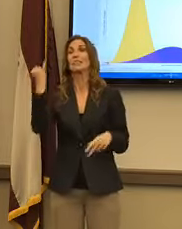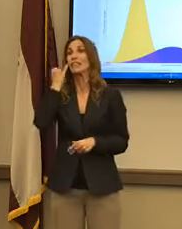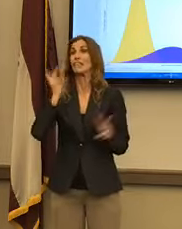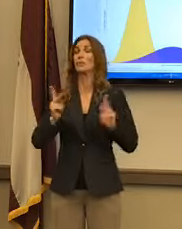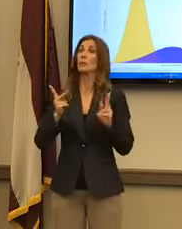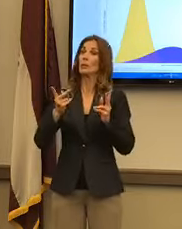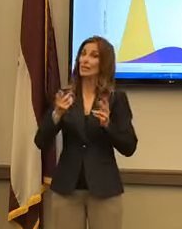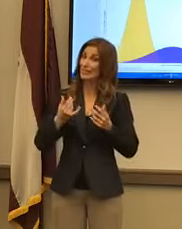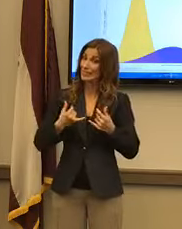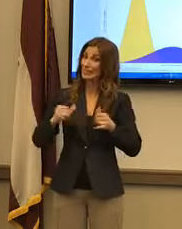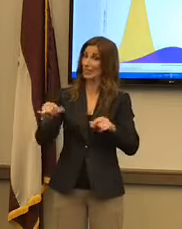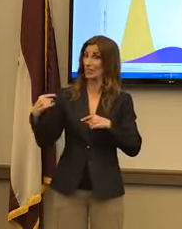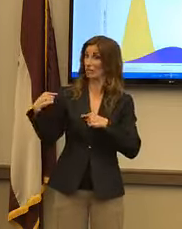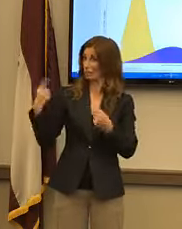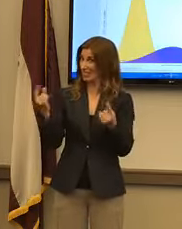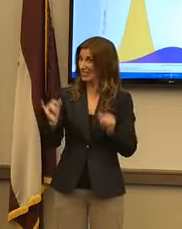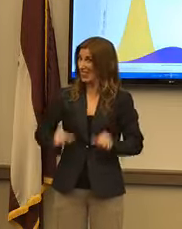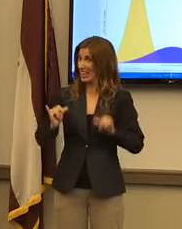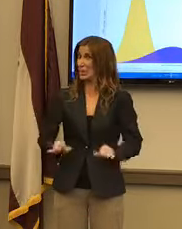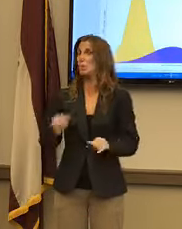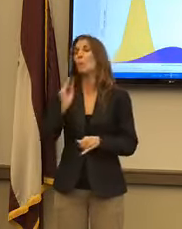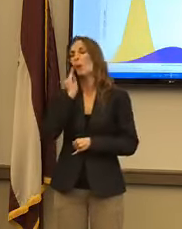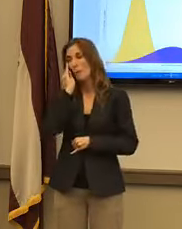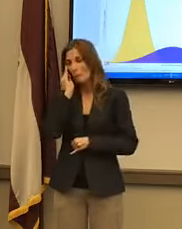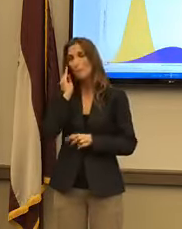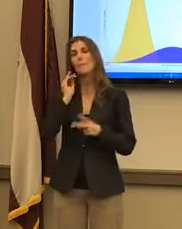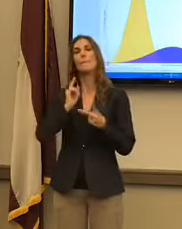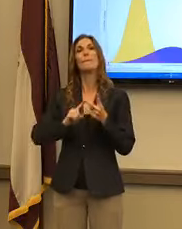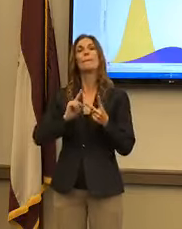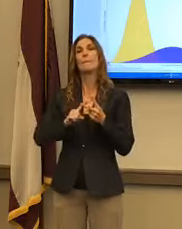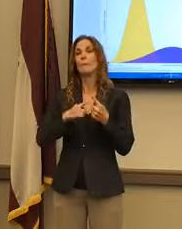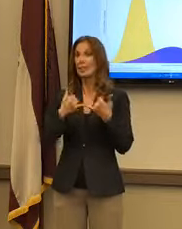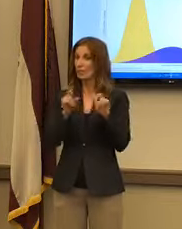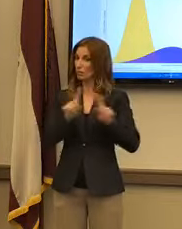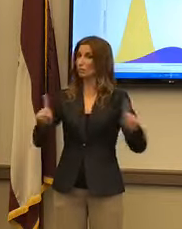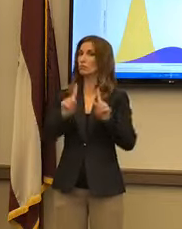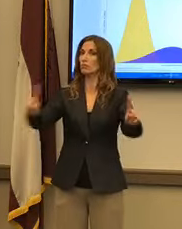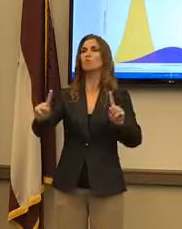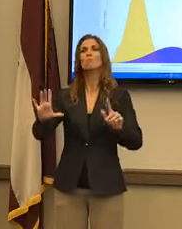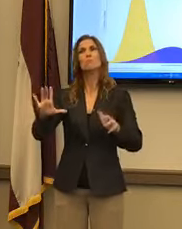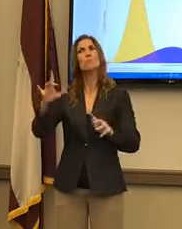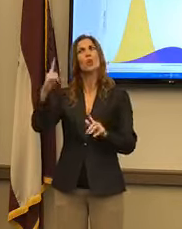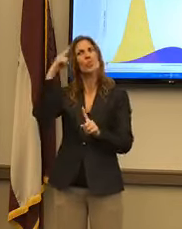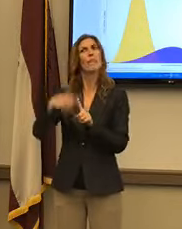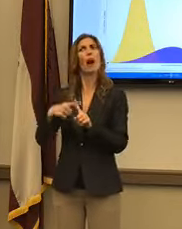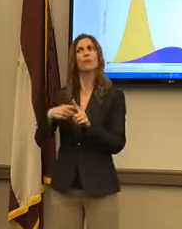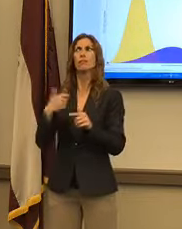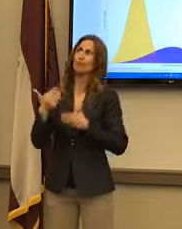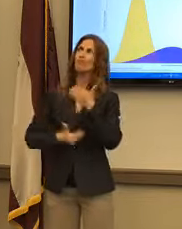social distancing and to stay home then you can have those some optimism as you